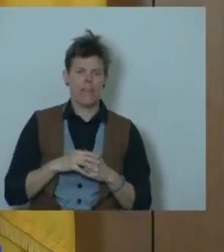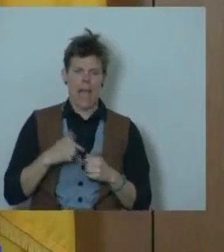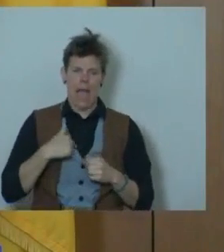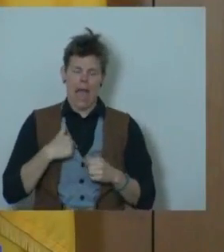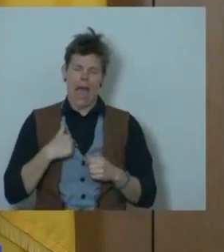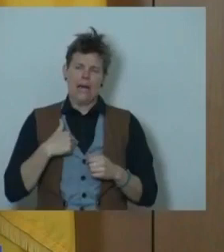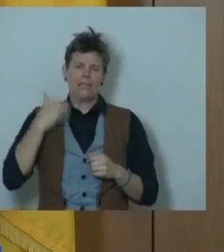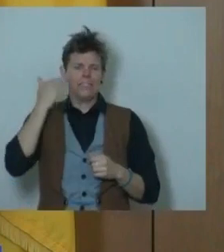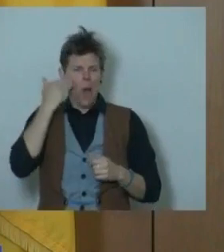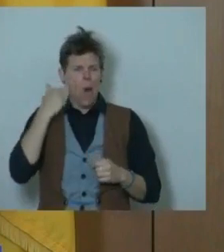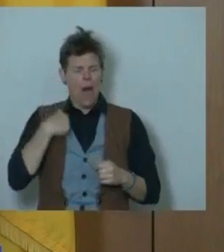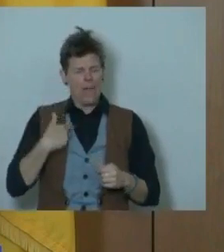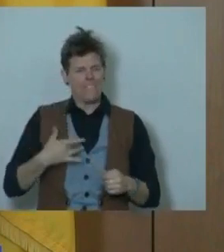LAST THING TO TALK ABOUT.